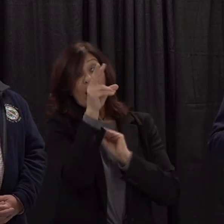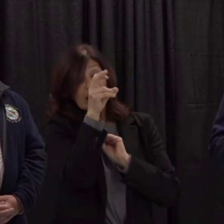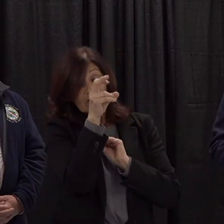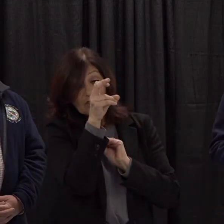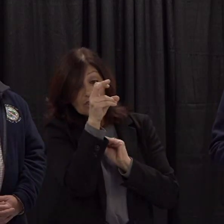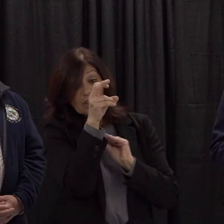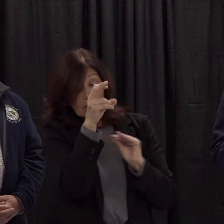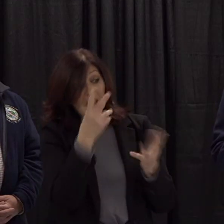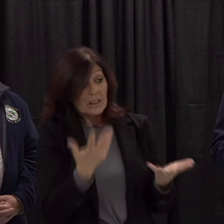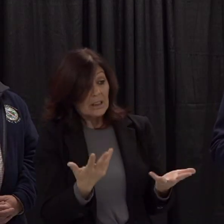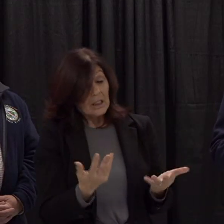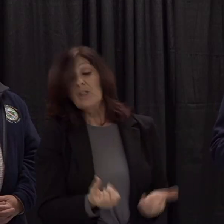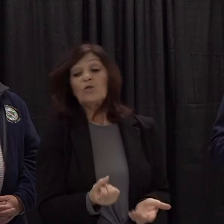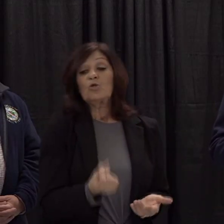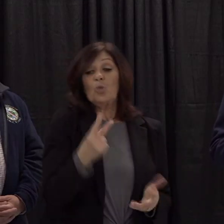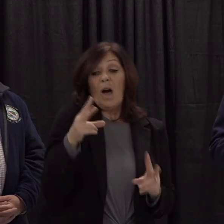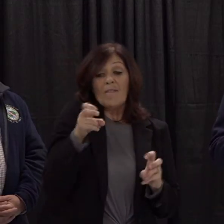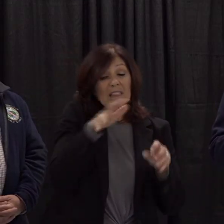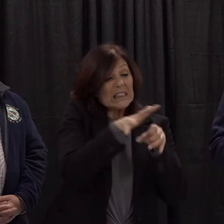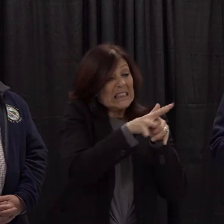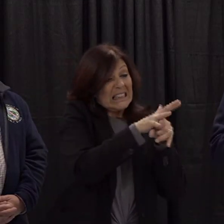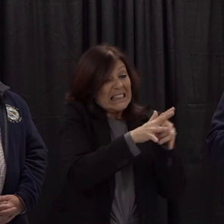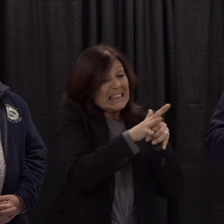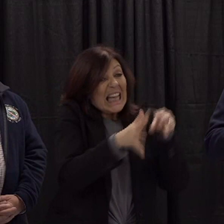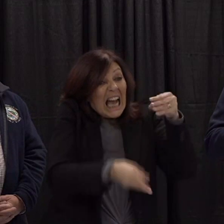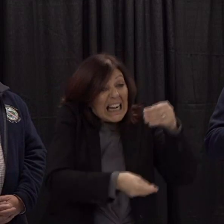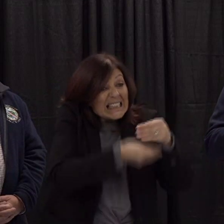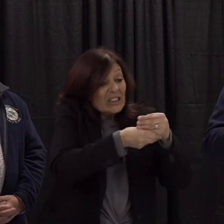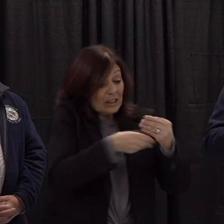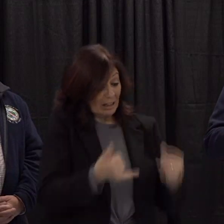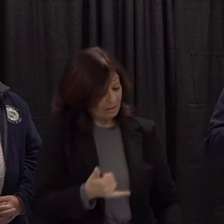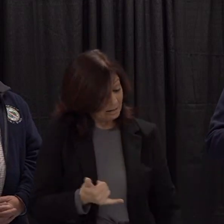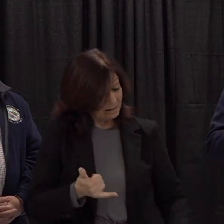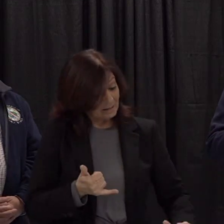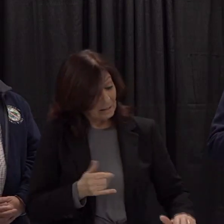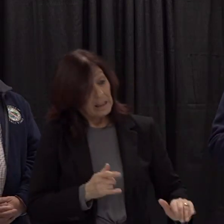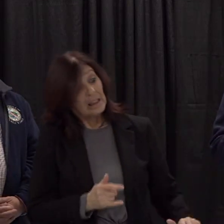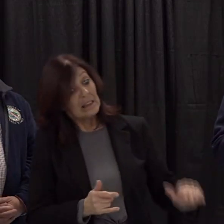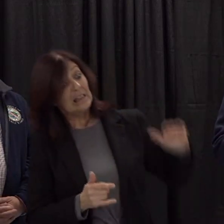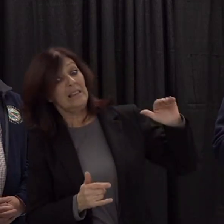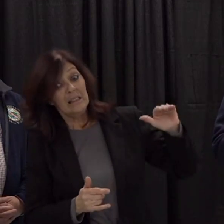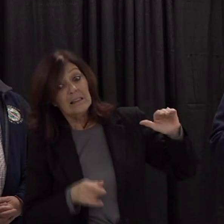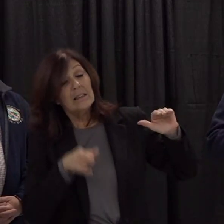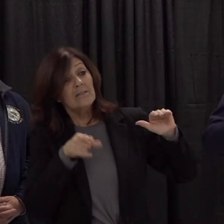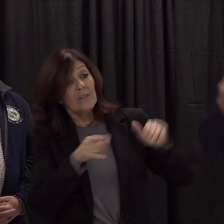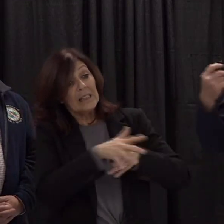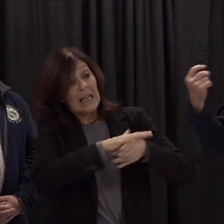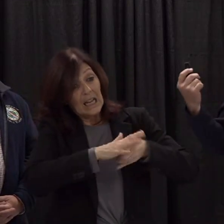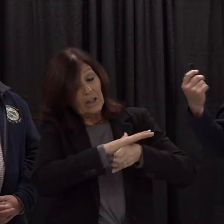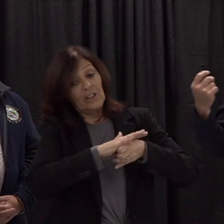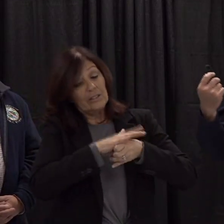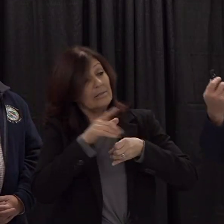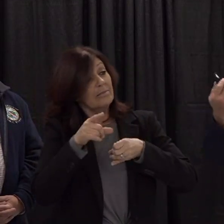12 inches for most of that area. So that's an additional inch an hour for areas that have, as the Commissioner noted,